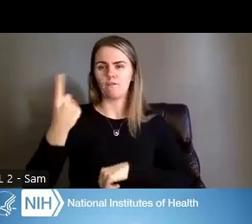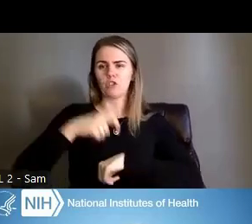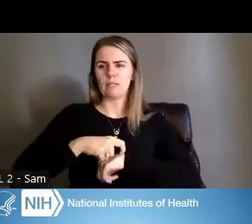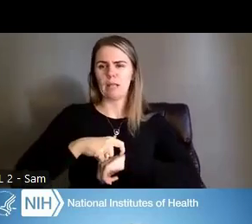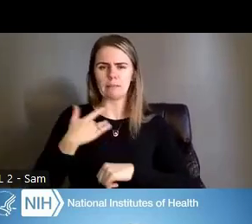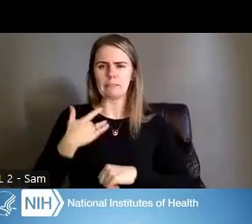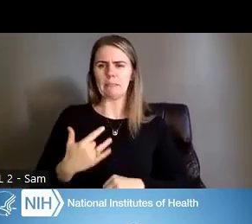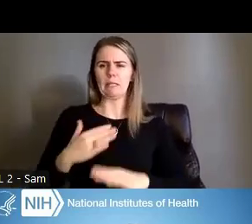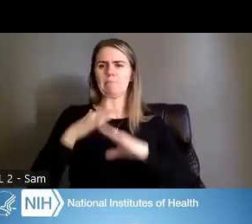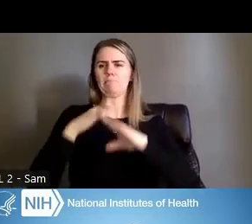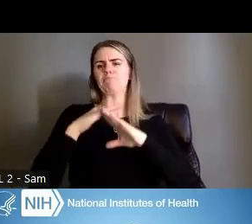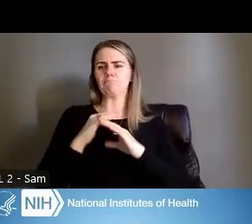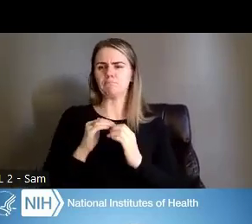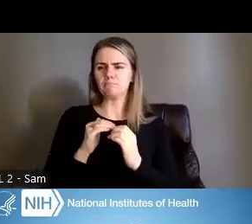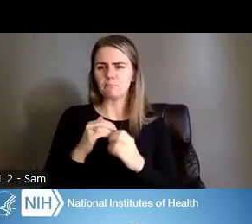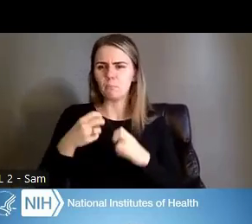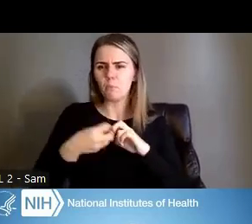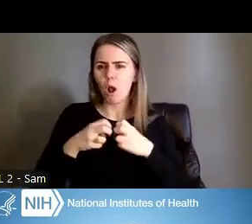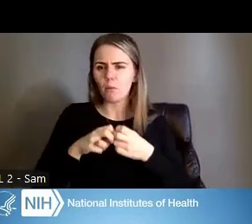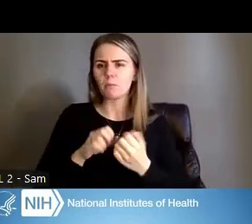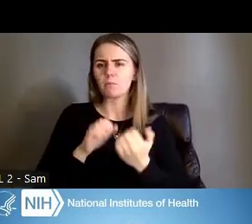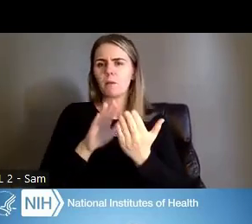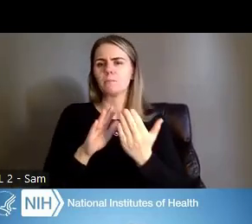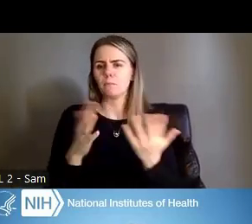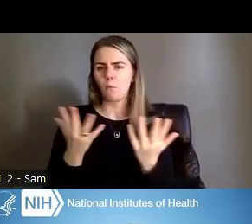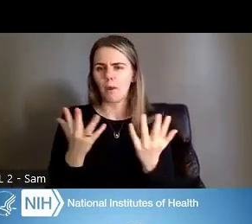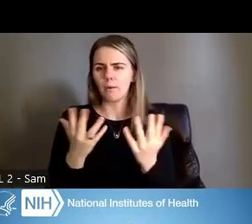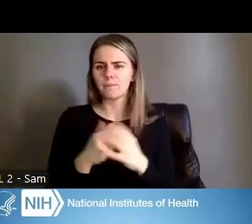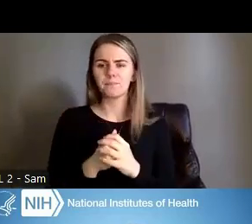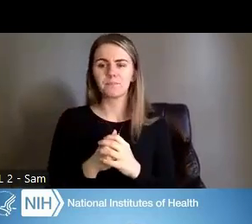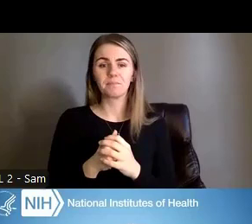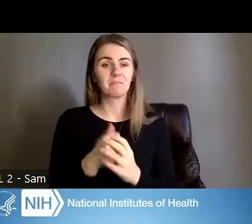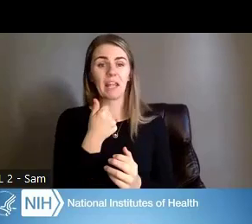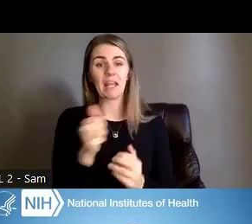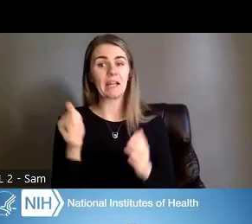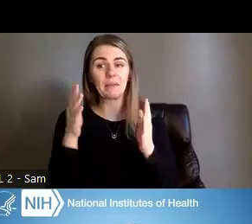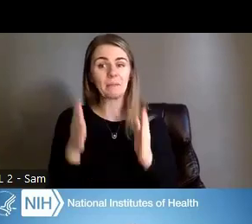And anybody, I guess, could answer that one.